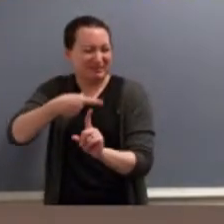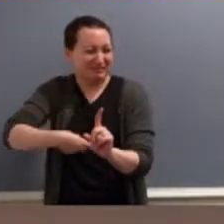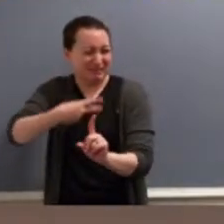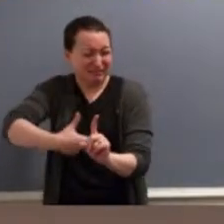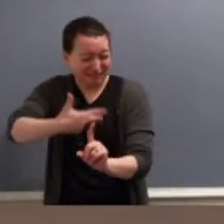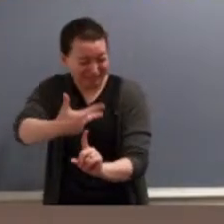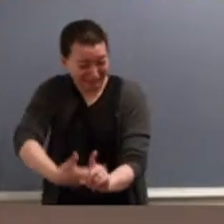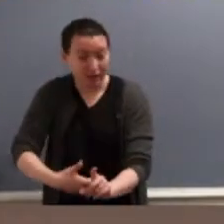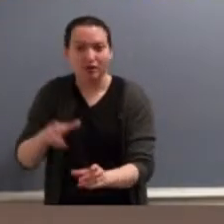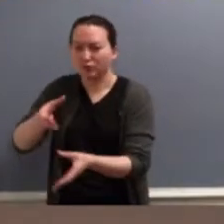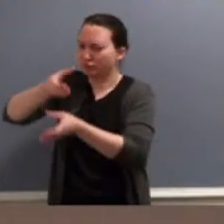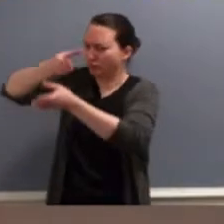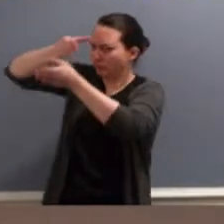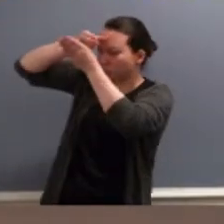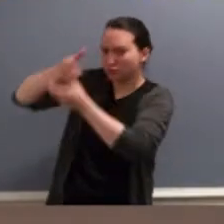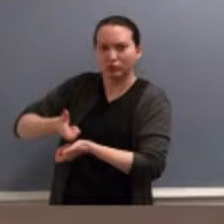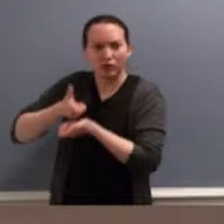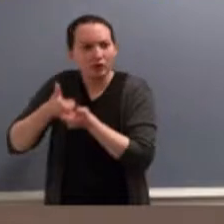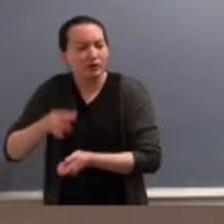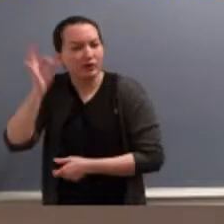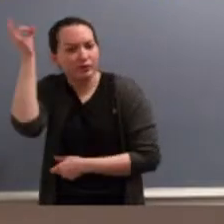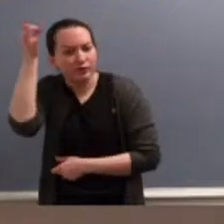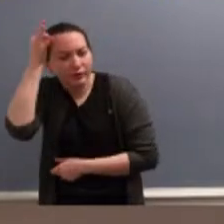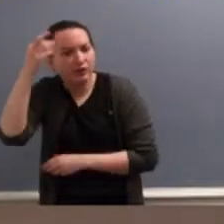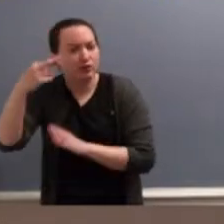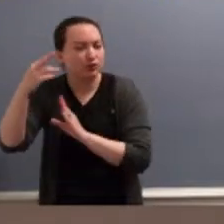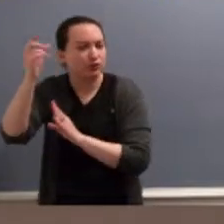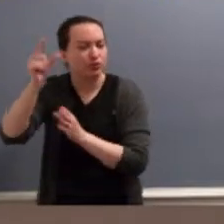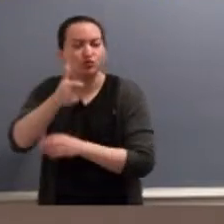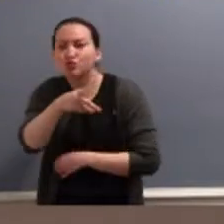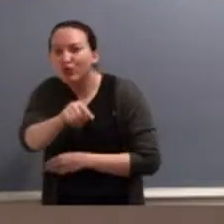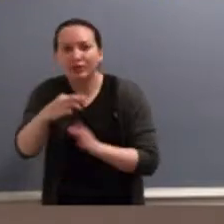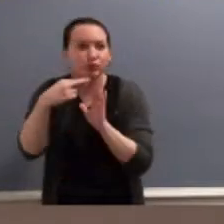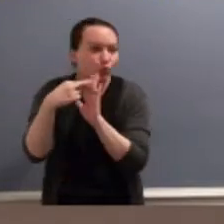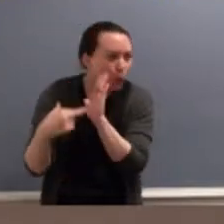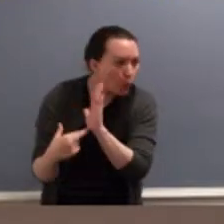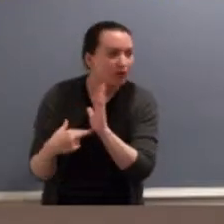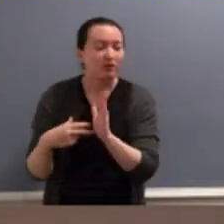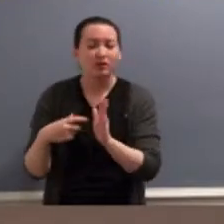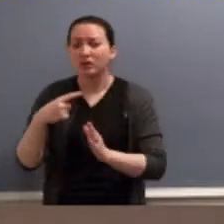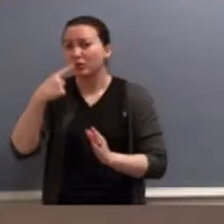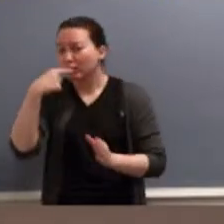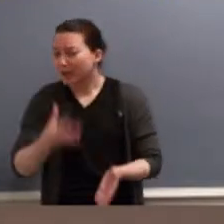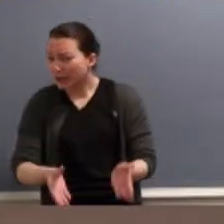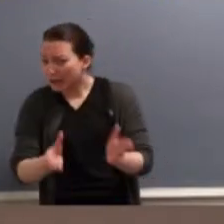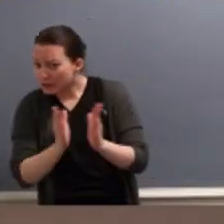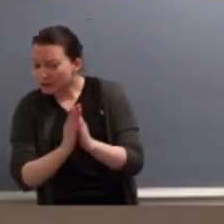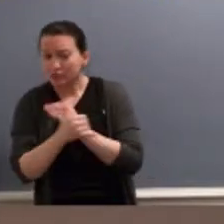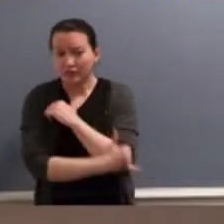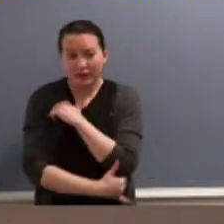in compliance with federal grant regulations so I would simply ask that the county consider